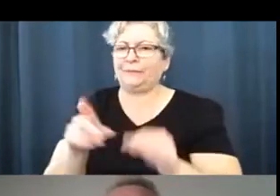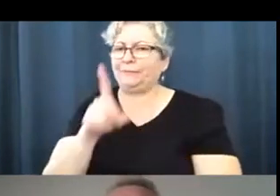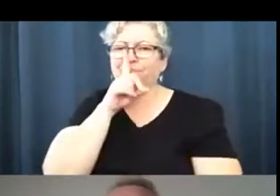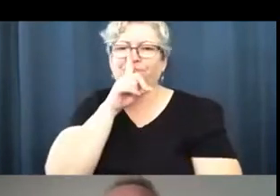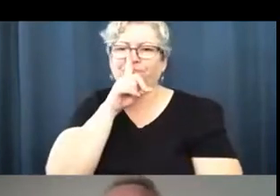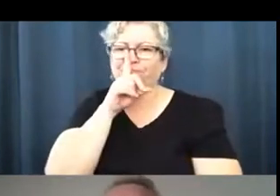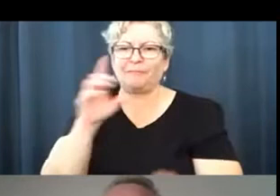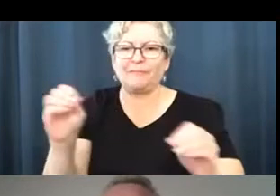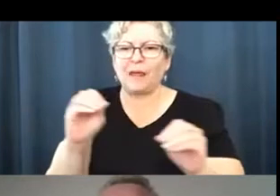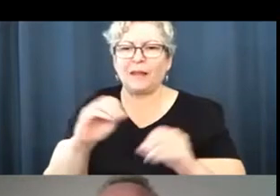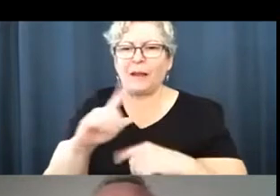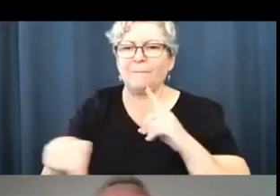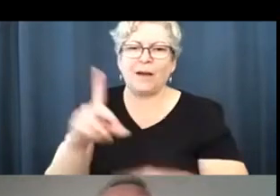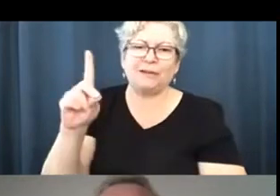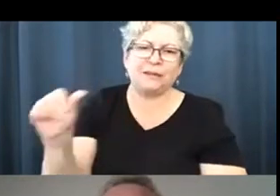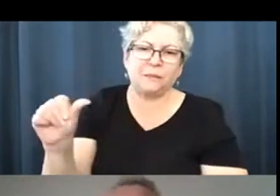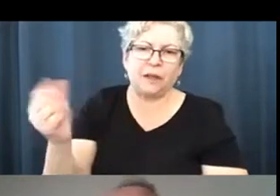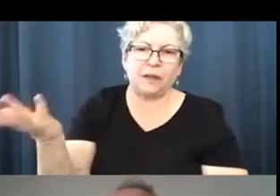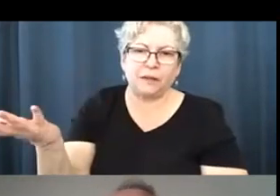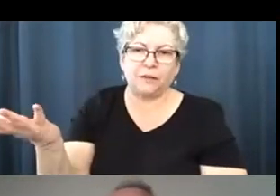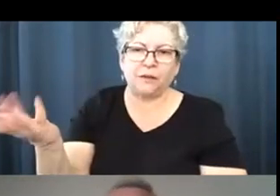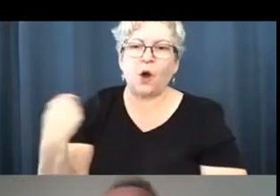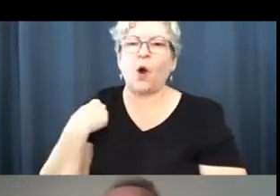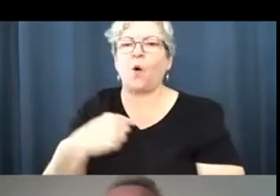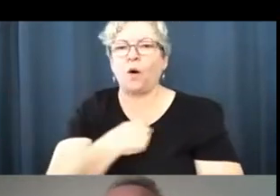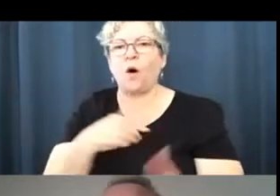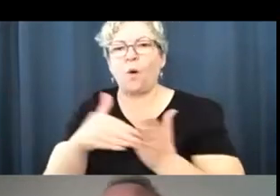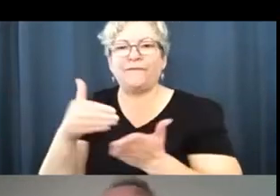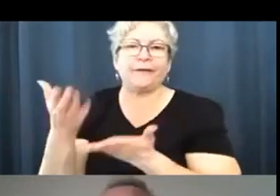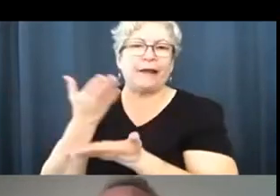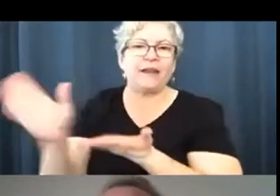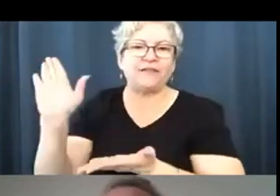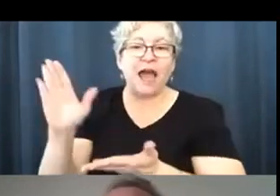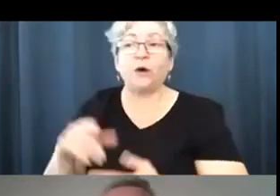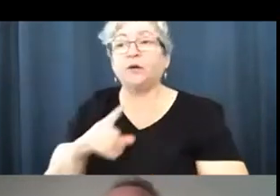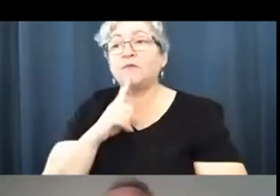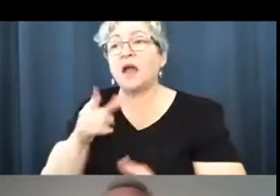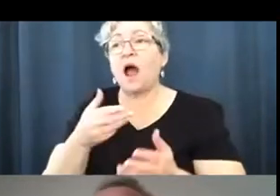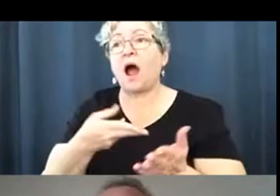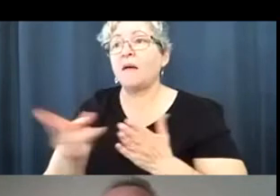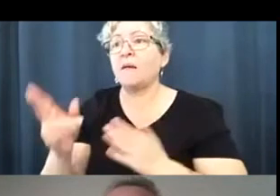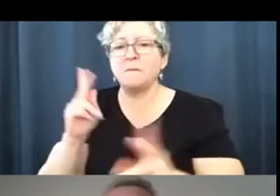about people with disabilities, so we are often left out. And honestly, people don't want to exclude